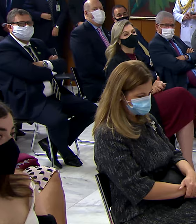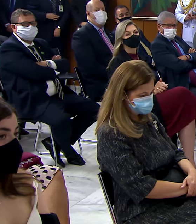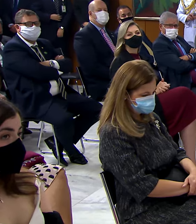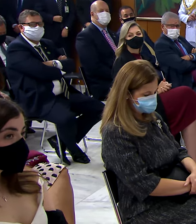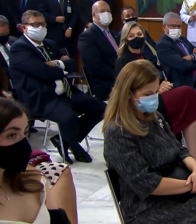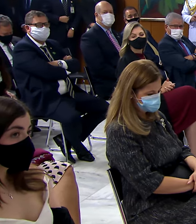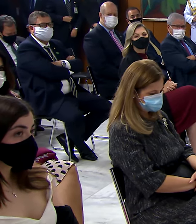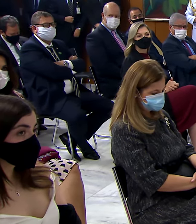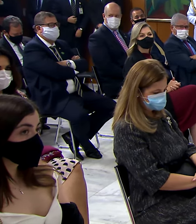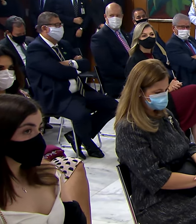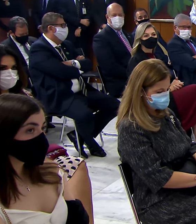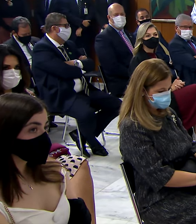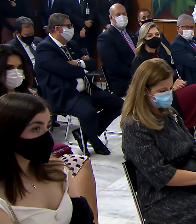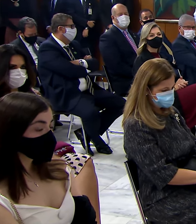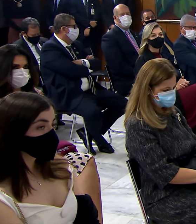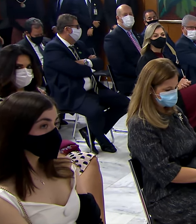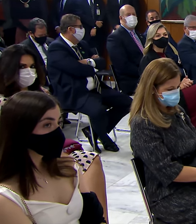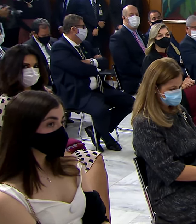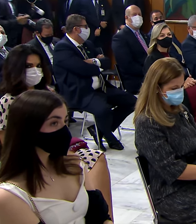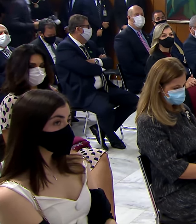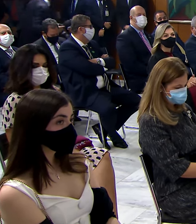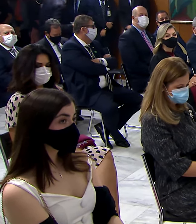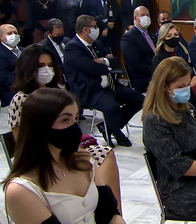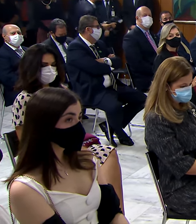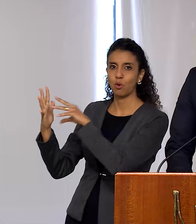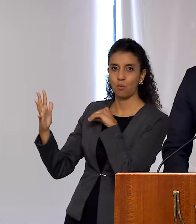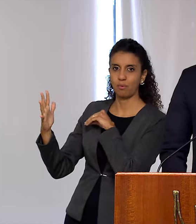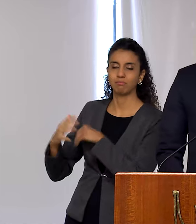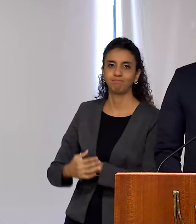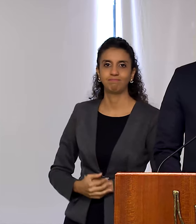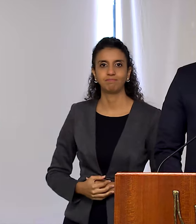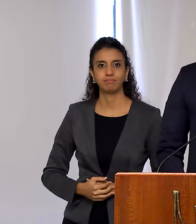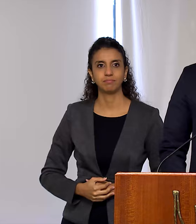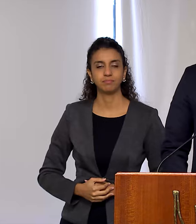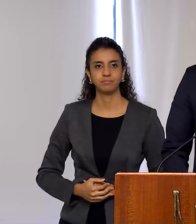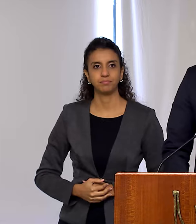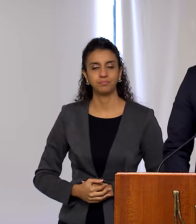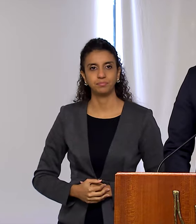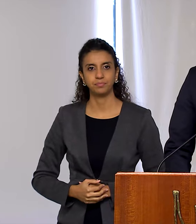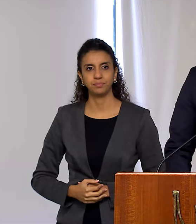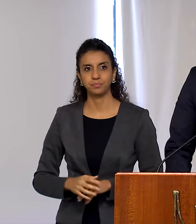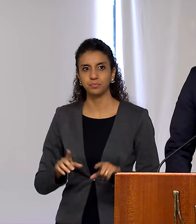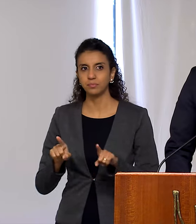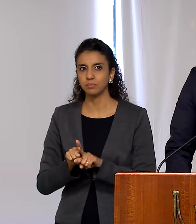serve as a compass for me. Besides, I could not omit